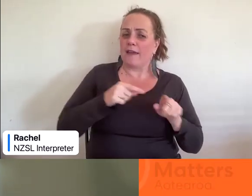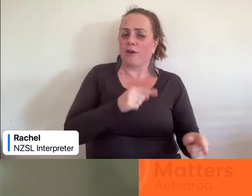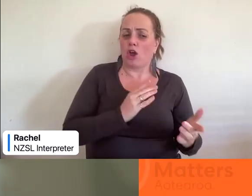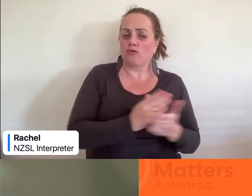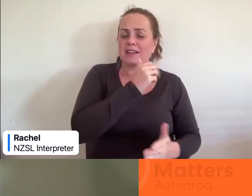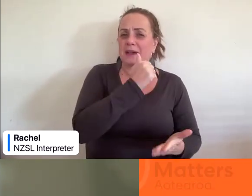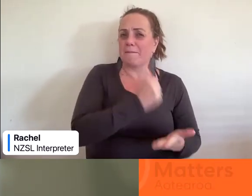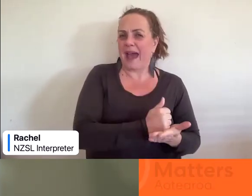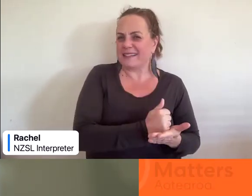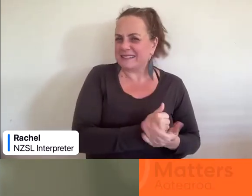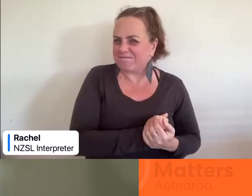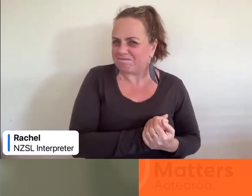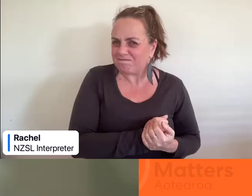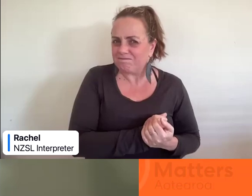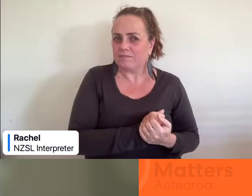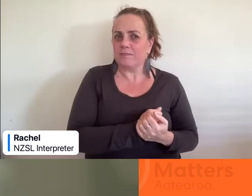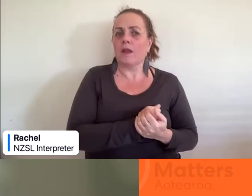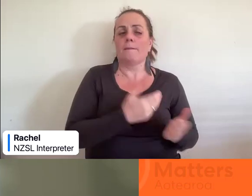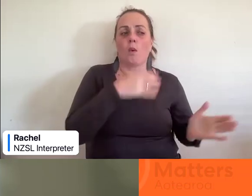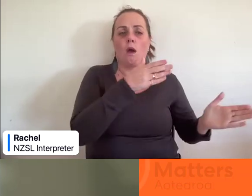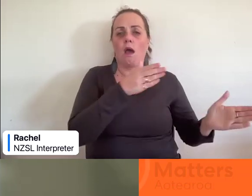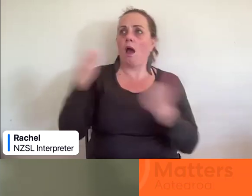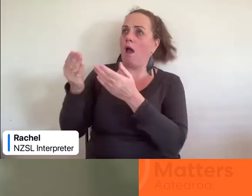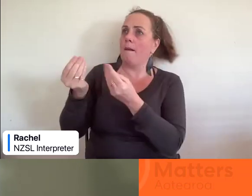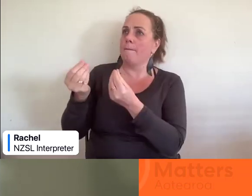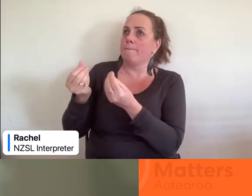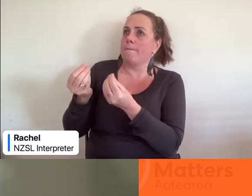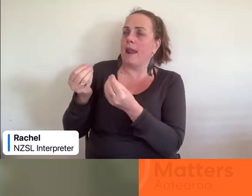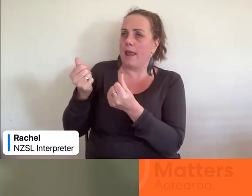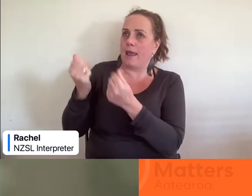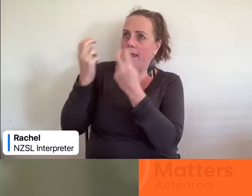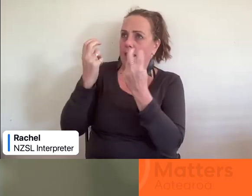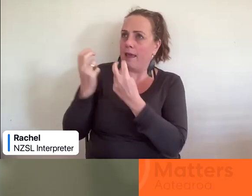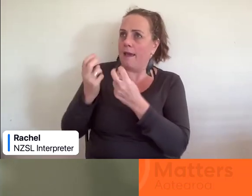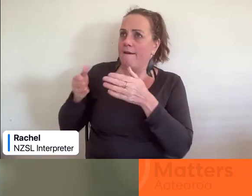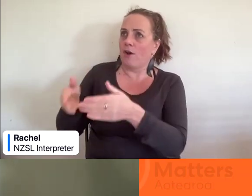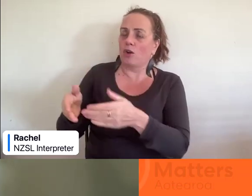towards a fiscal or administrator model. In other words, they've gone from "nothing about us without